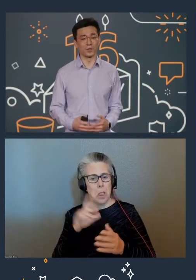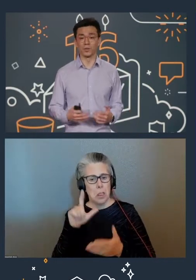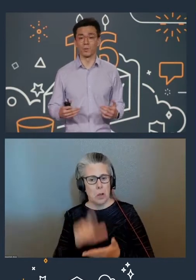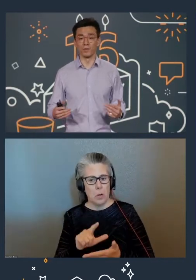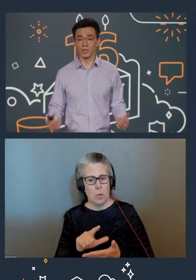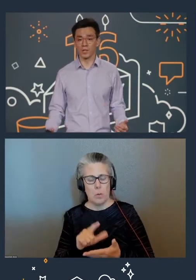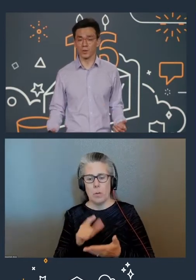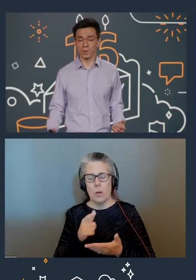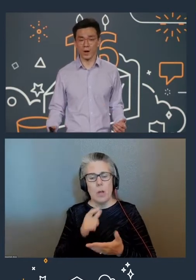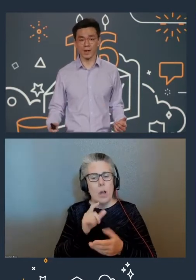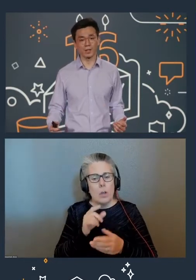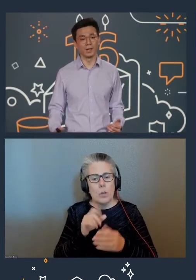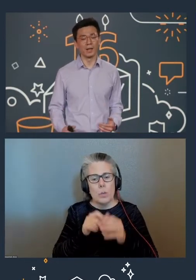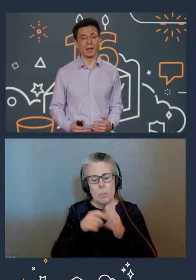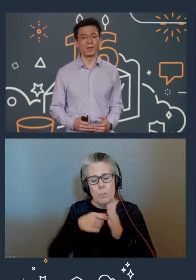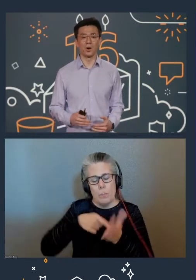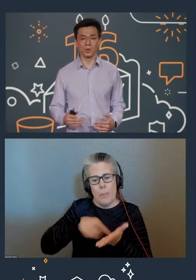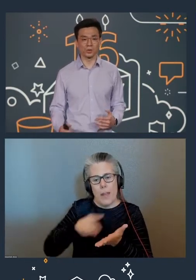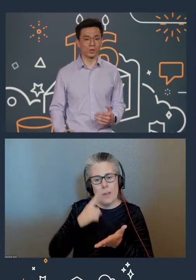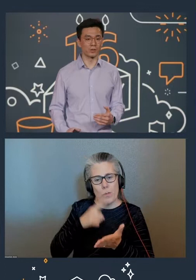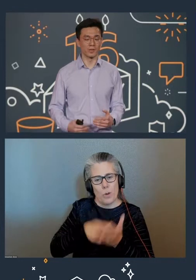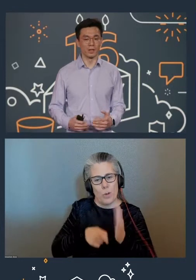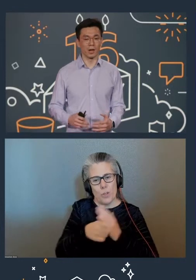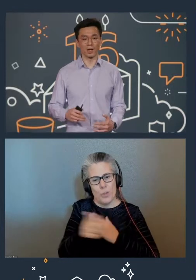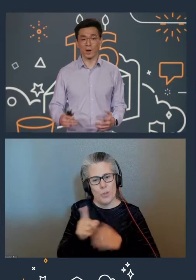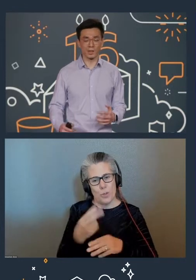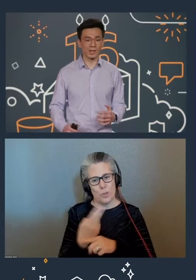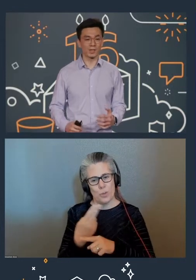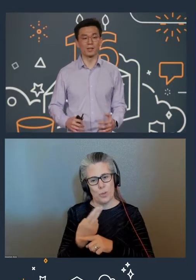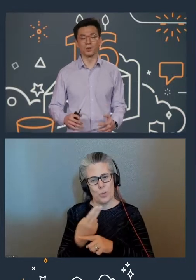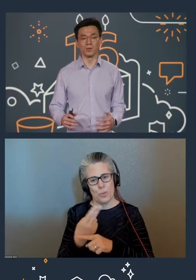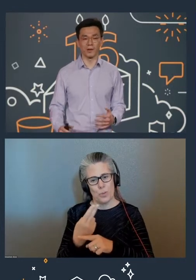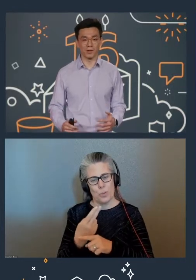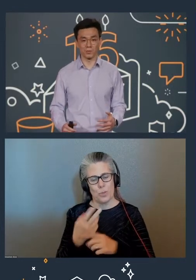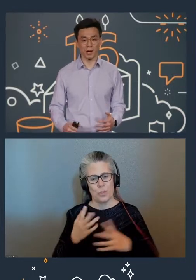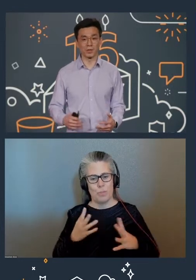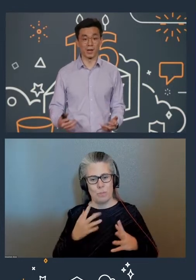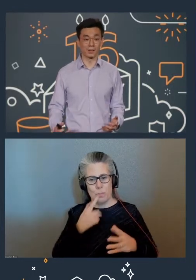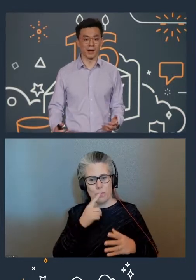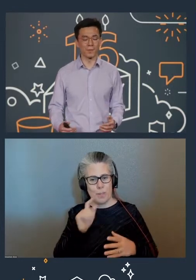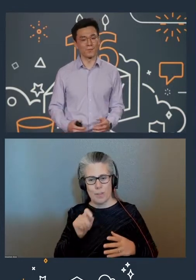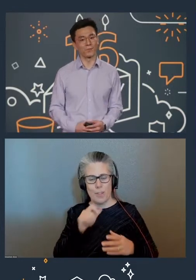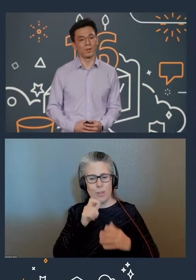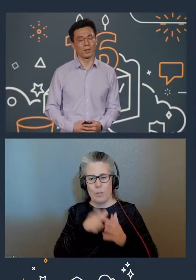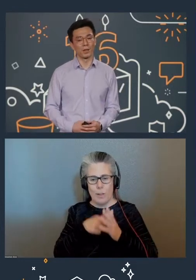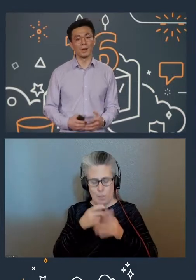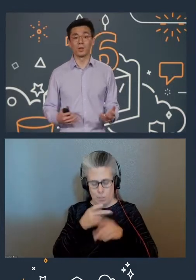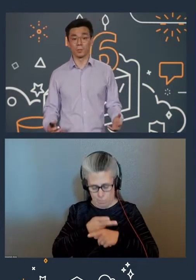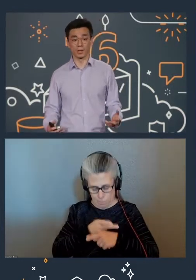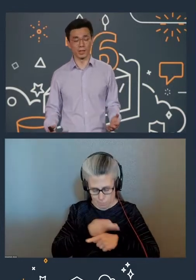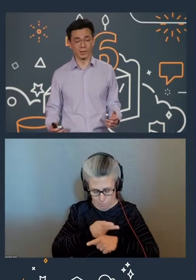There's no provisioning required and no sort of calculations and doing financial model ahead of time. And durability.